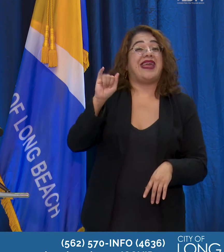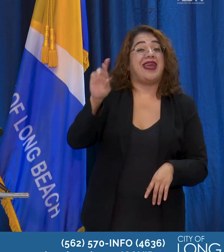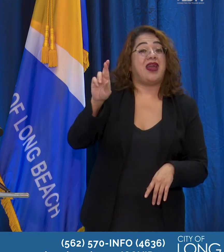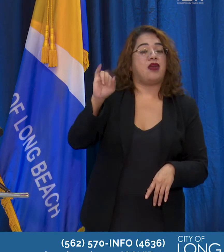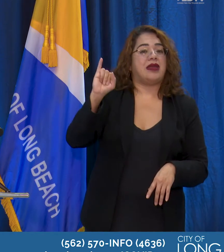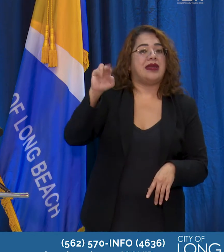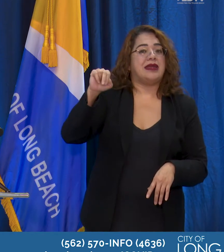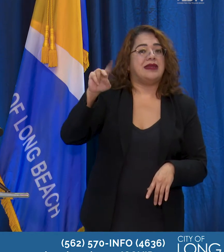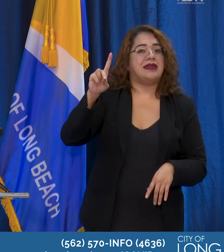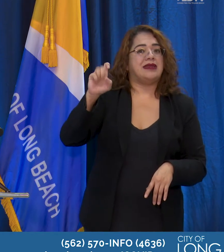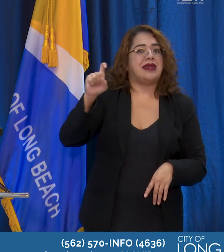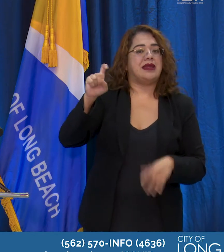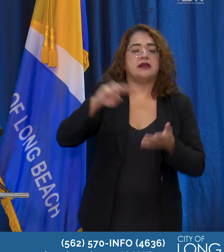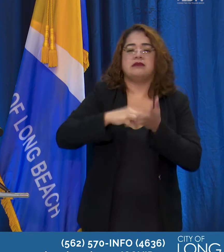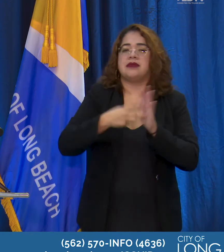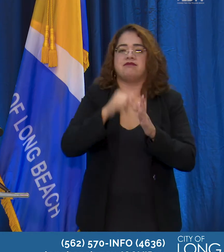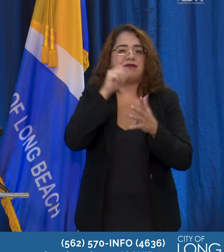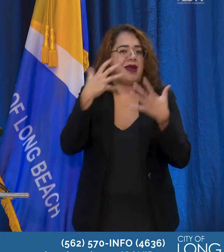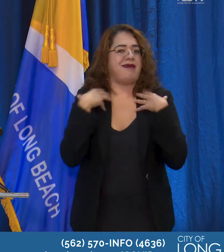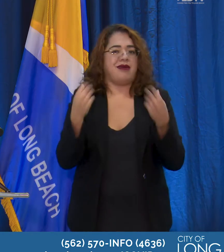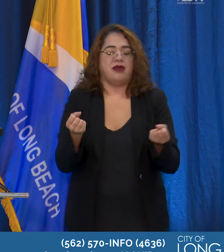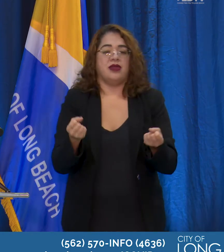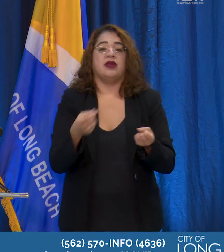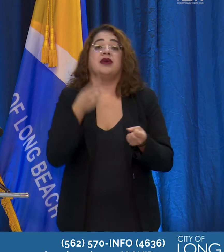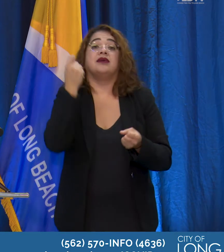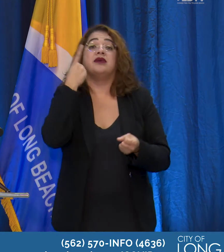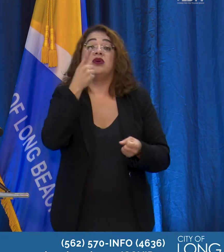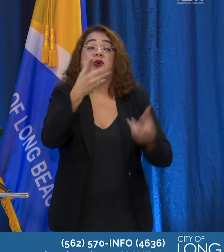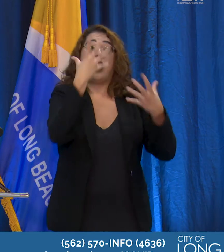We ask that you limit outdoor exercise when it's smoky outside